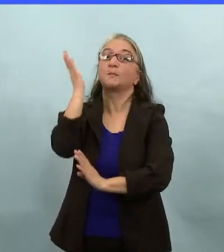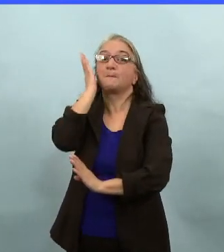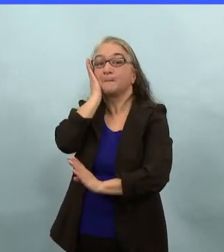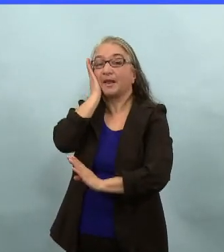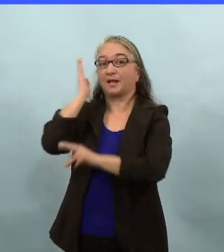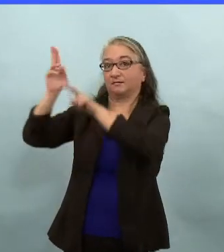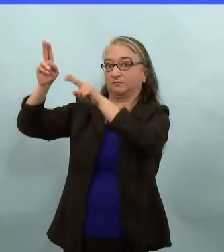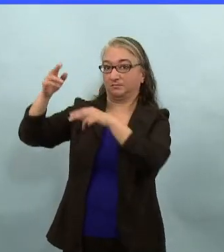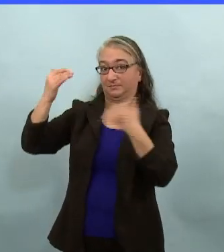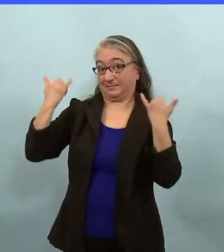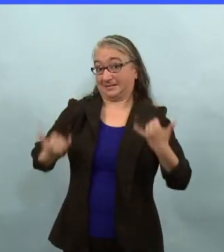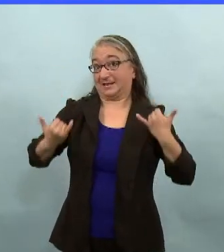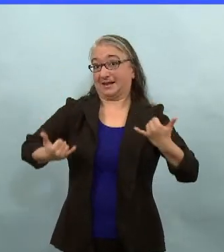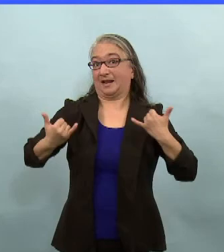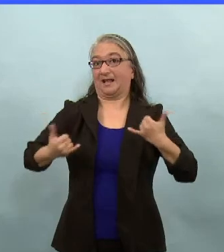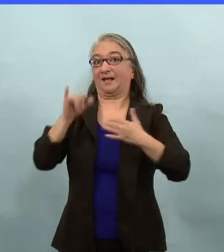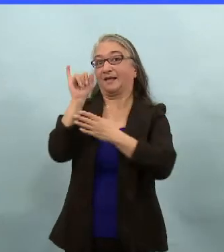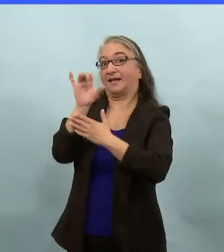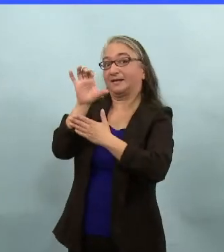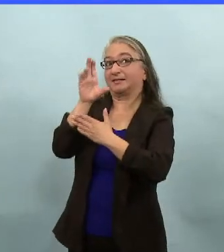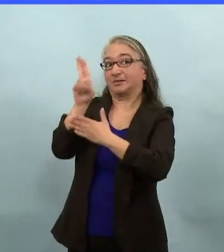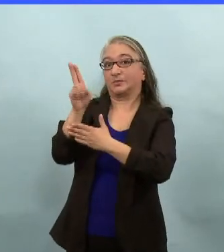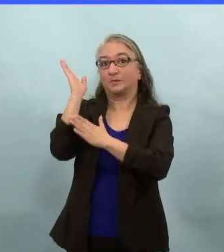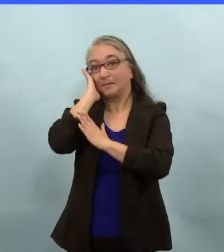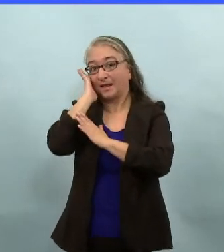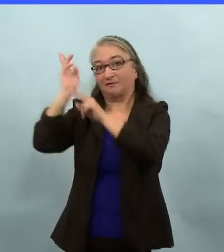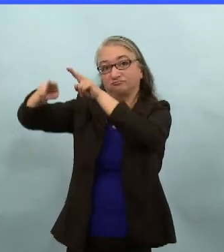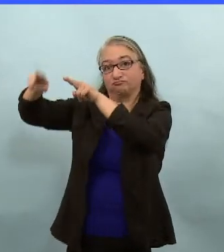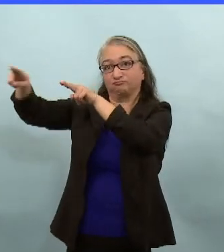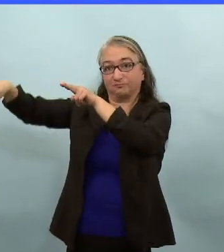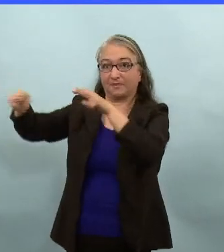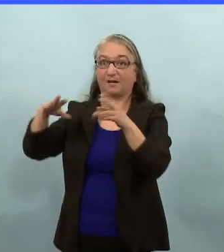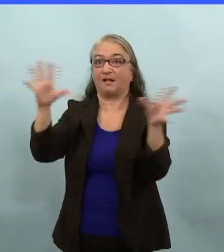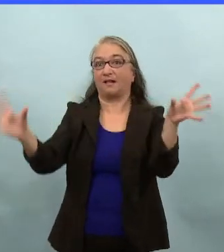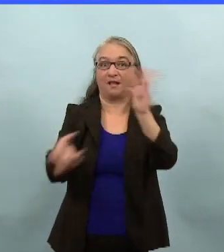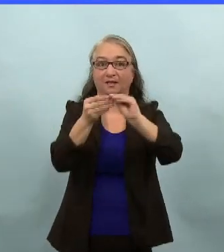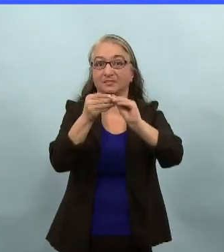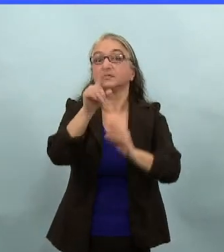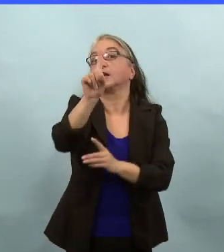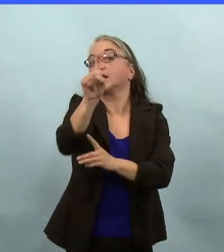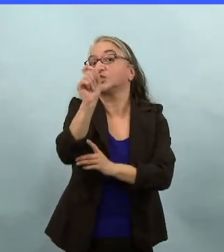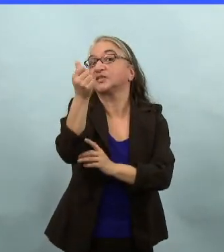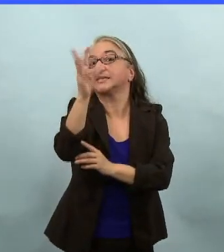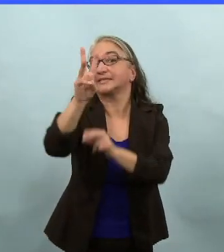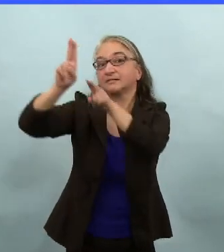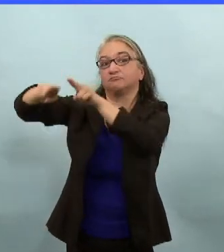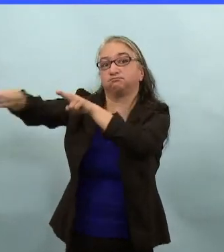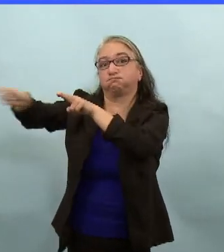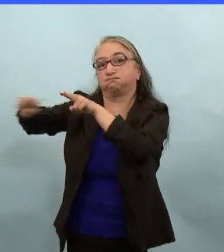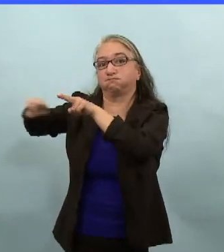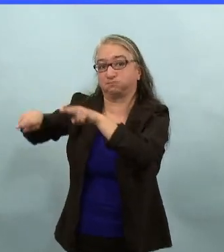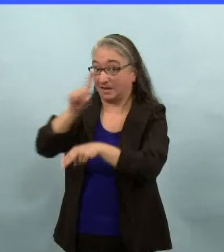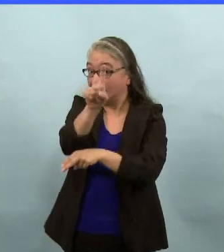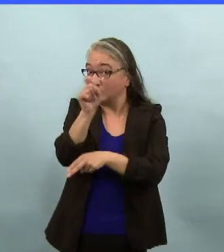so just think of the possibility we have if we license these individuals that are just on at the